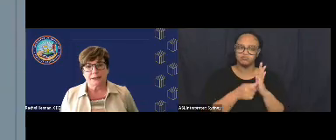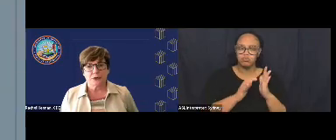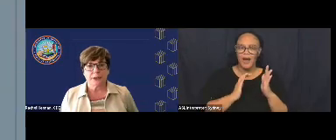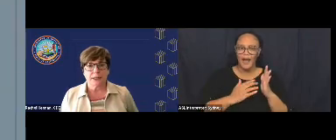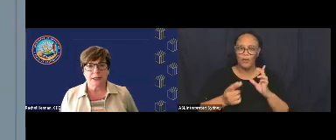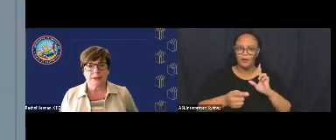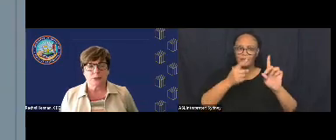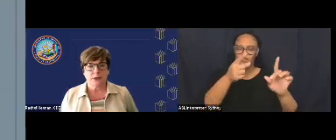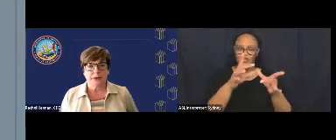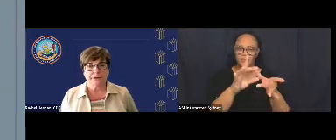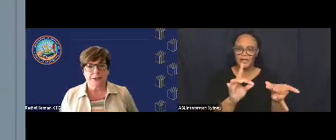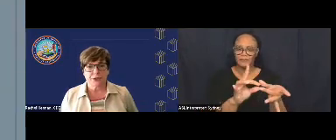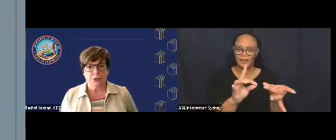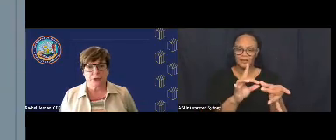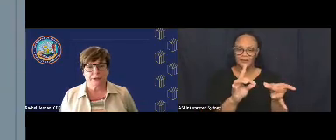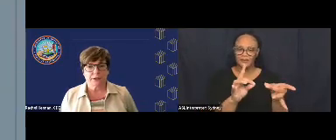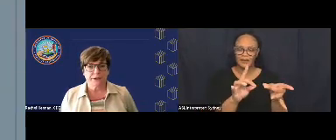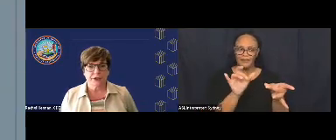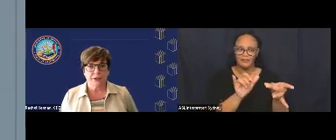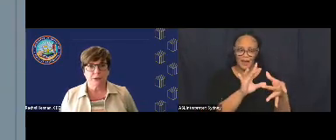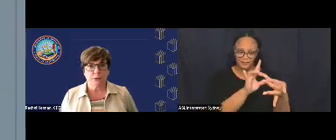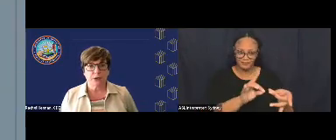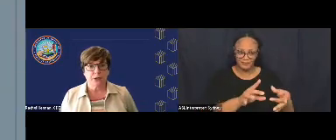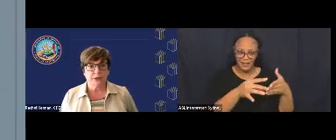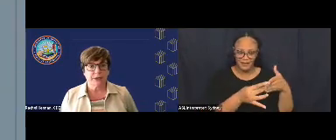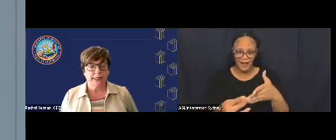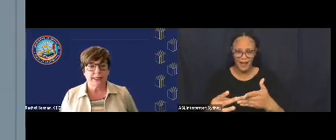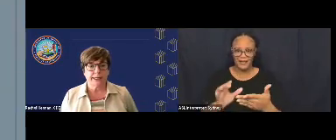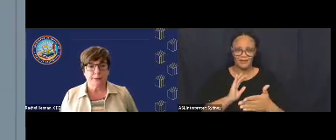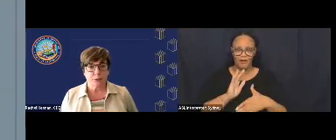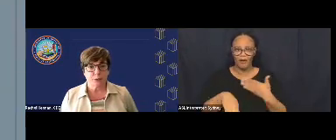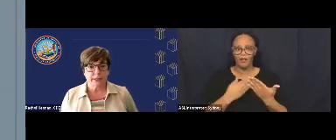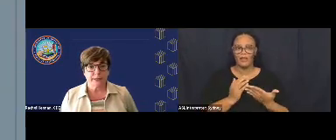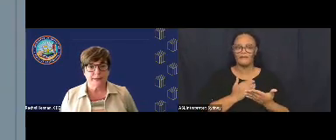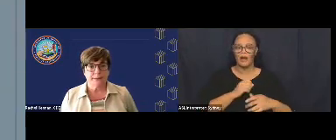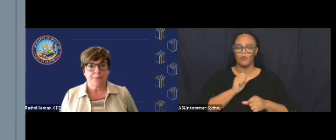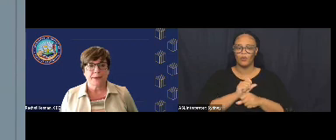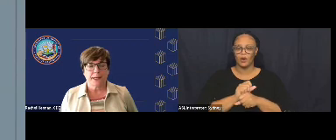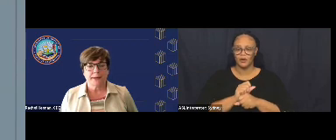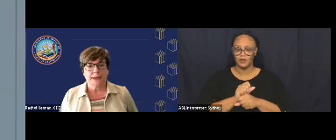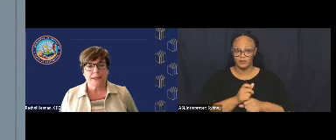because it truly guides the work of each one of our divisions over 180 employees. And